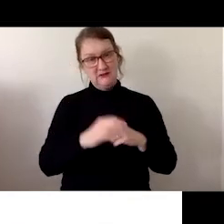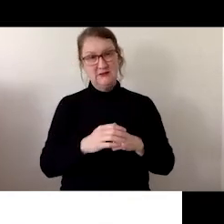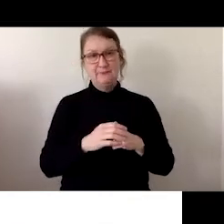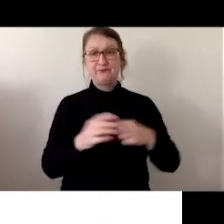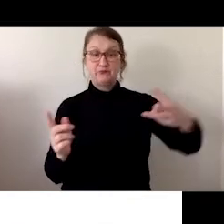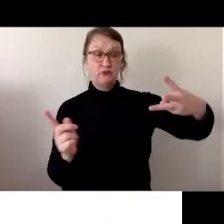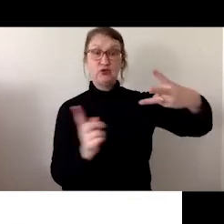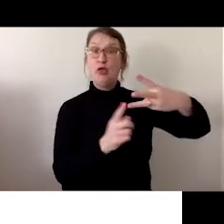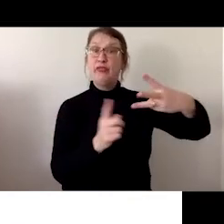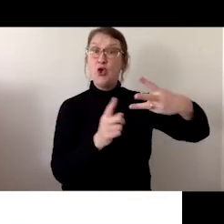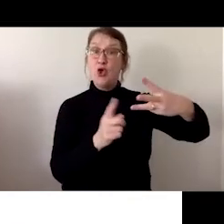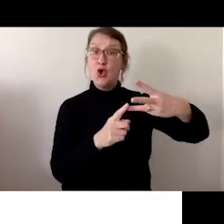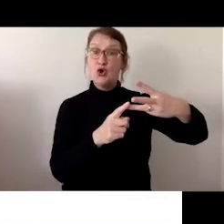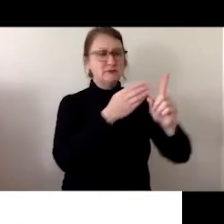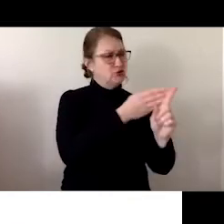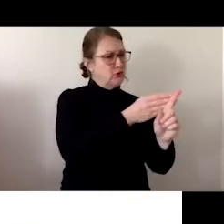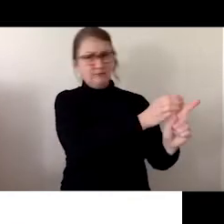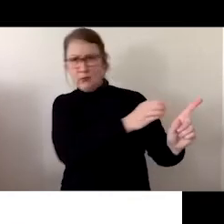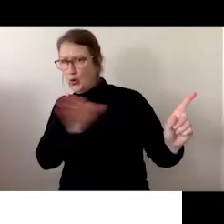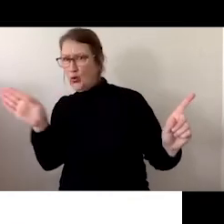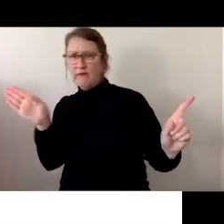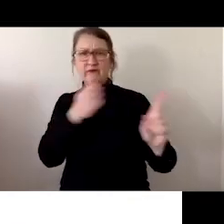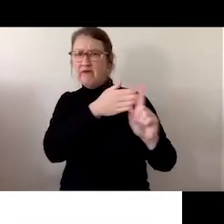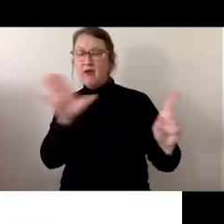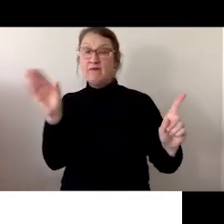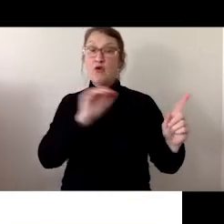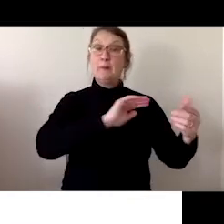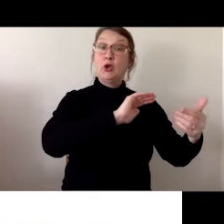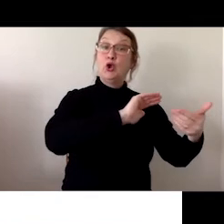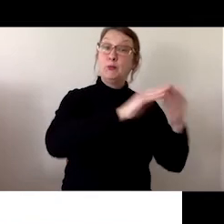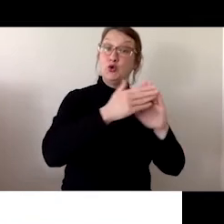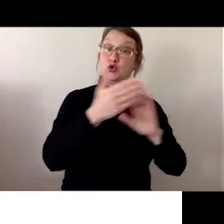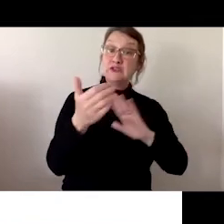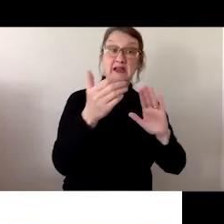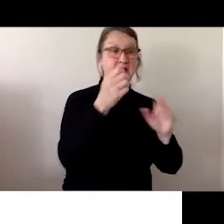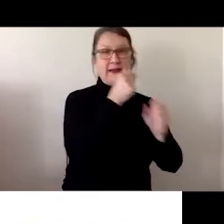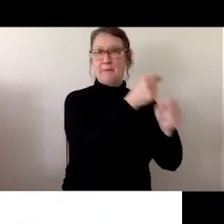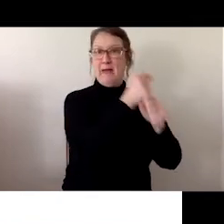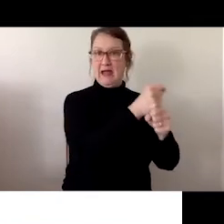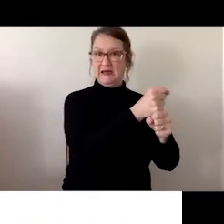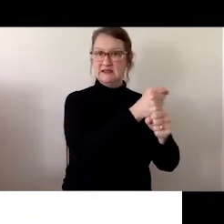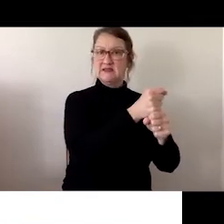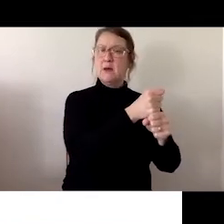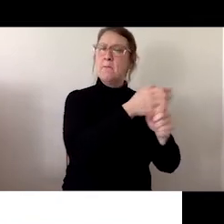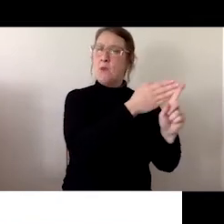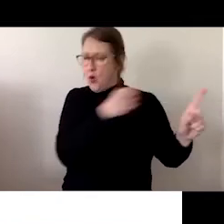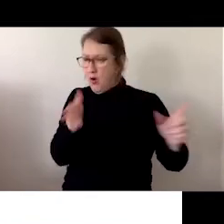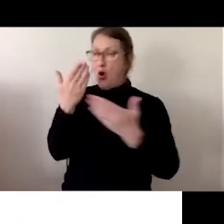community campaigns, much more towards philanthropists who will give more and have fewer of them.